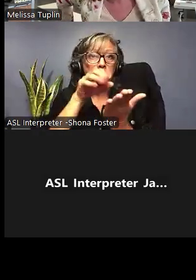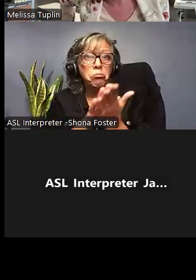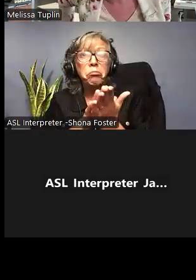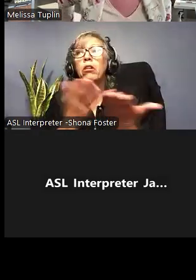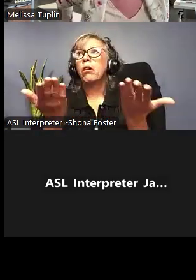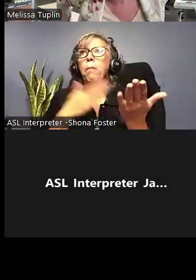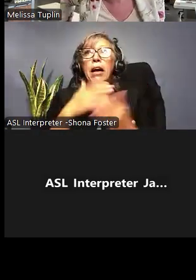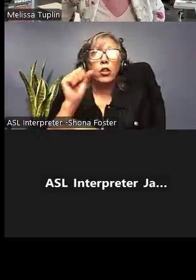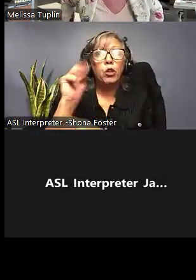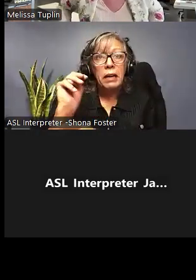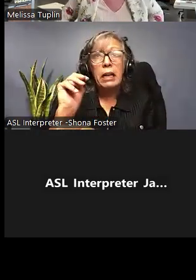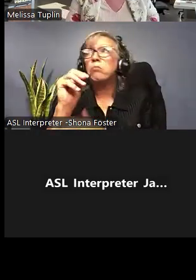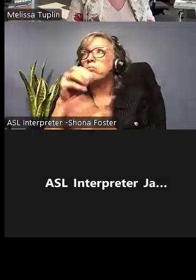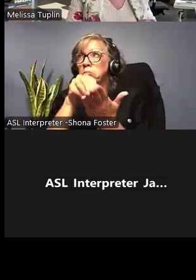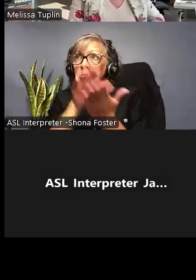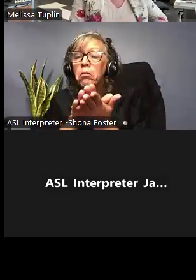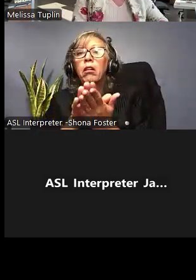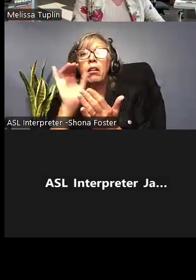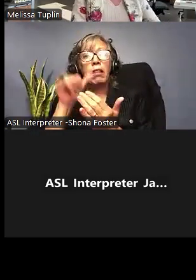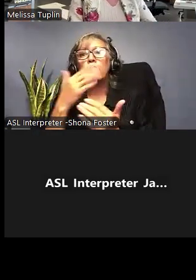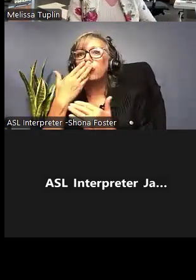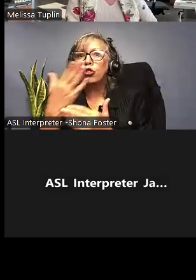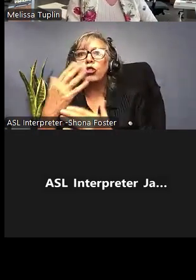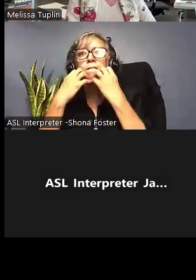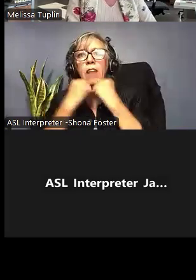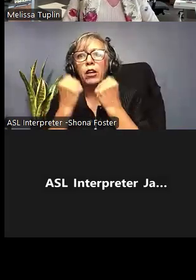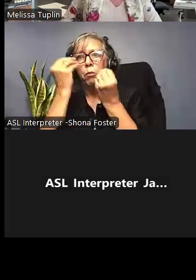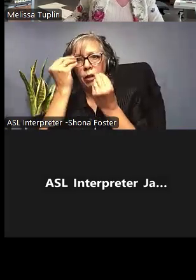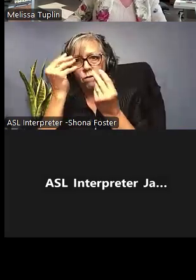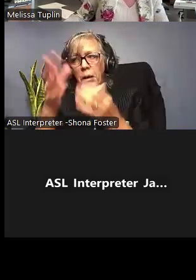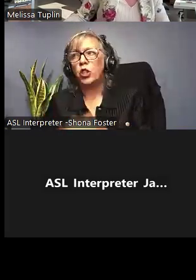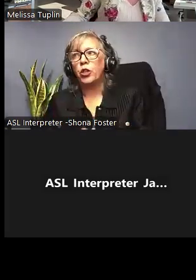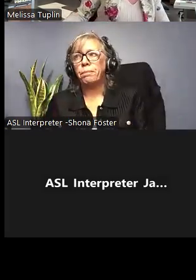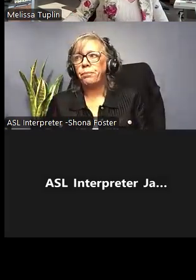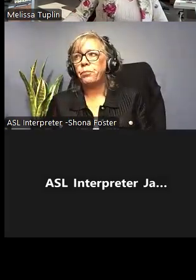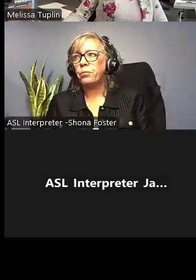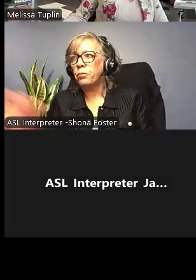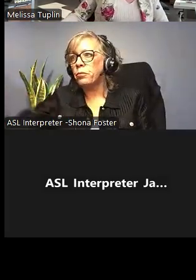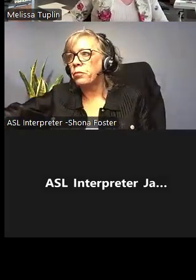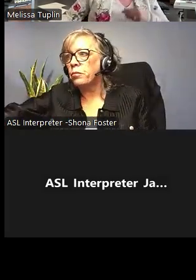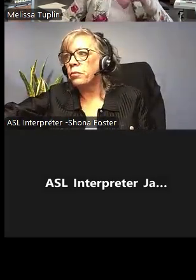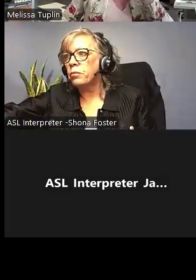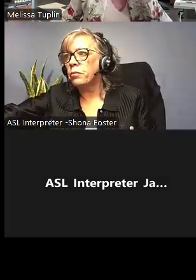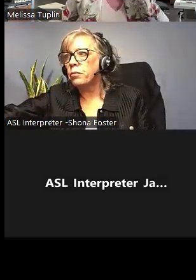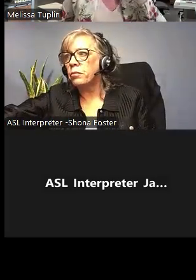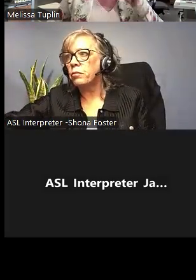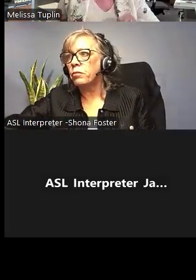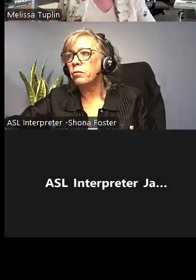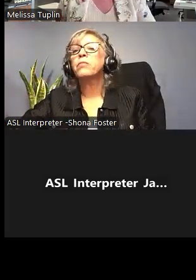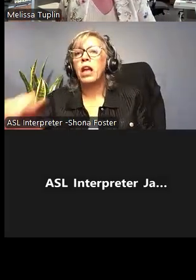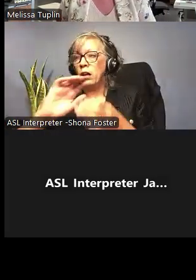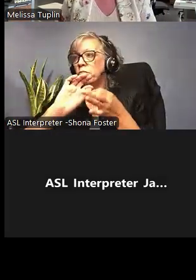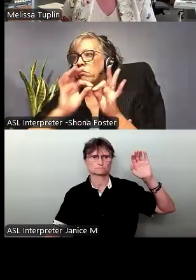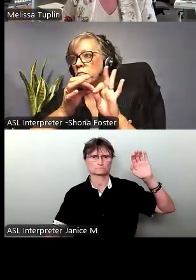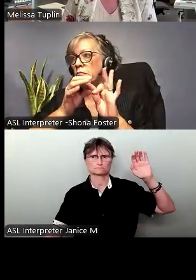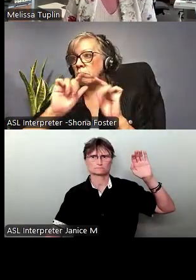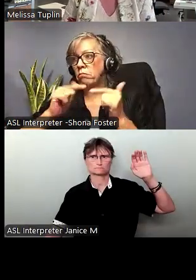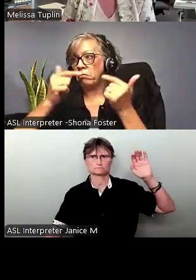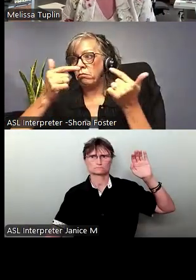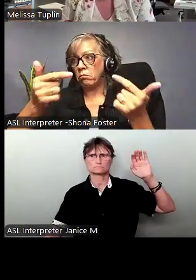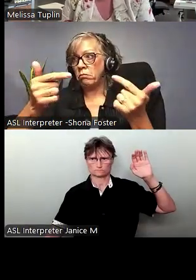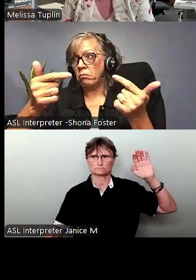really valuable information and context. I, as I say, I'm not going to go through